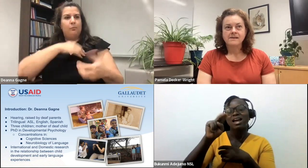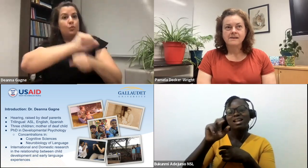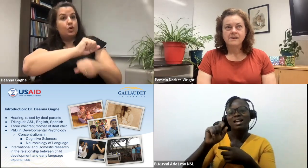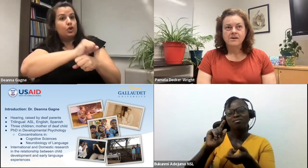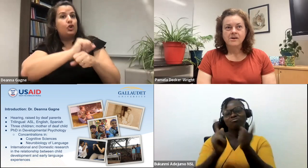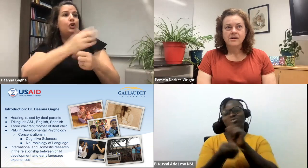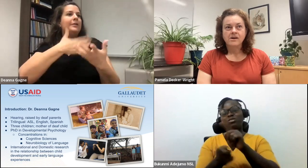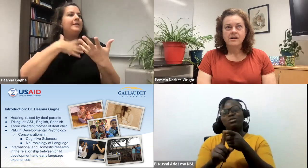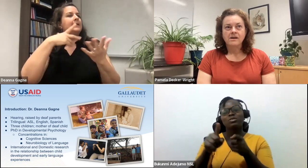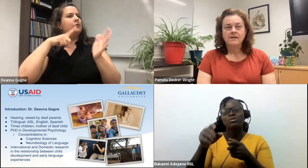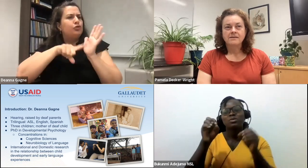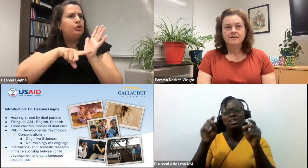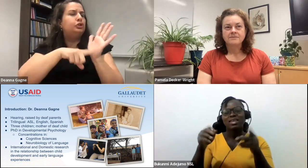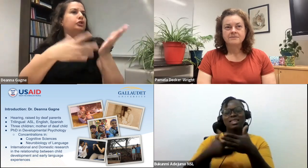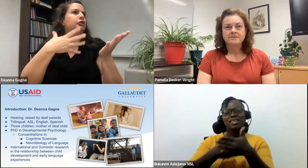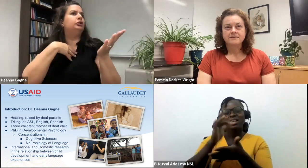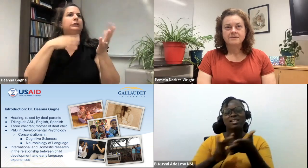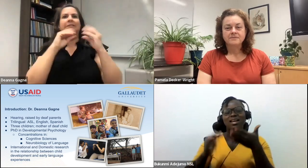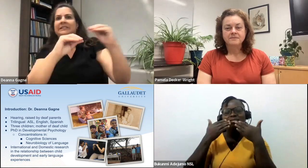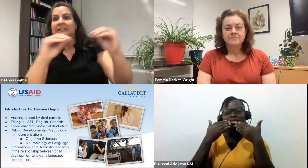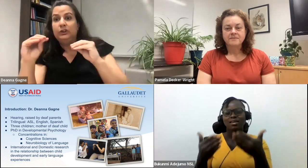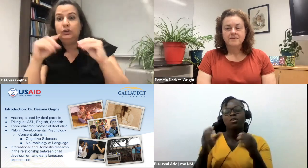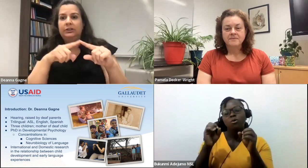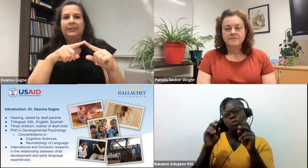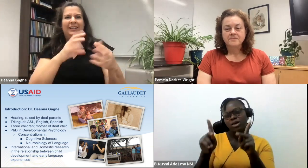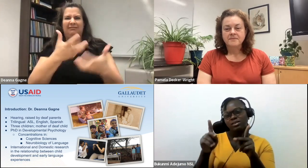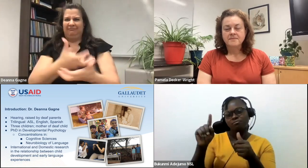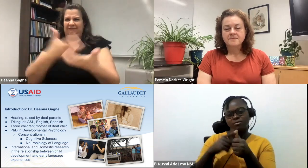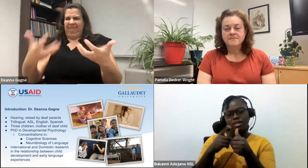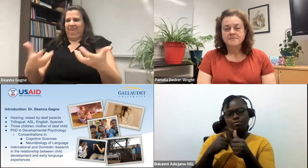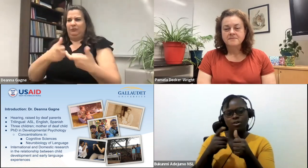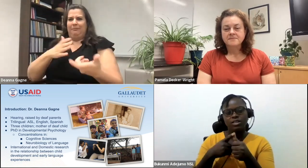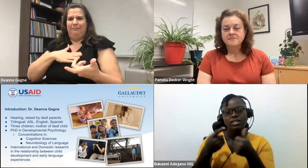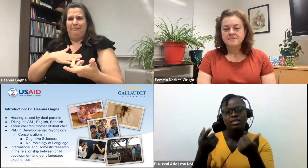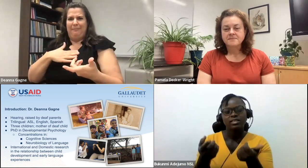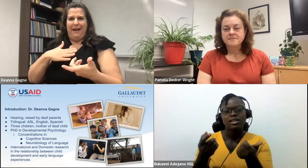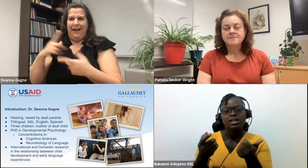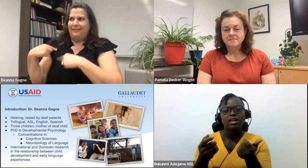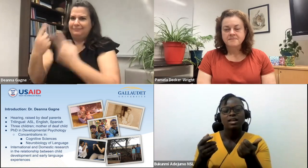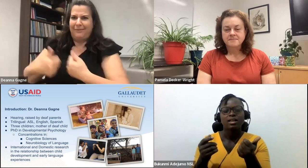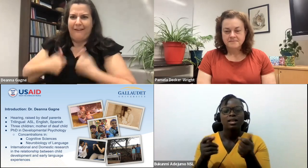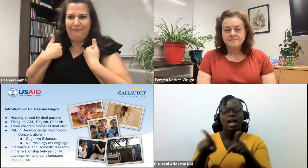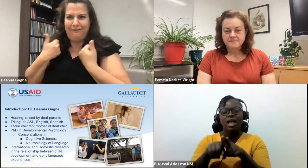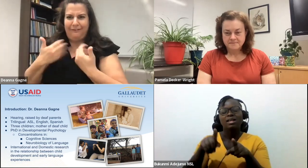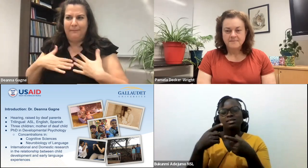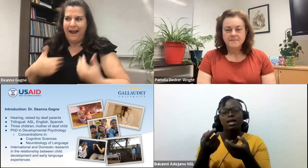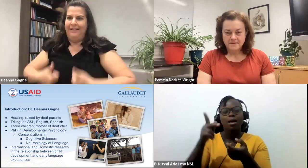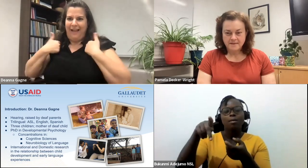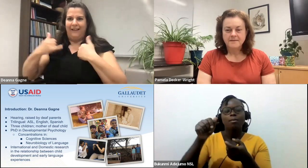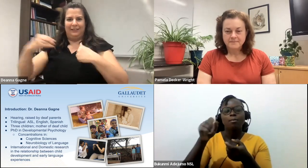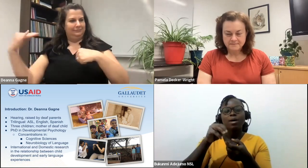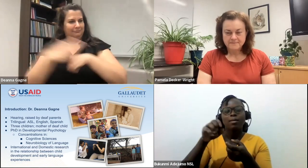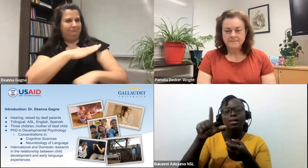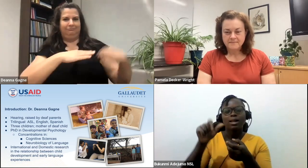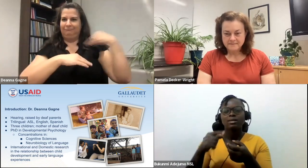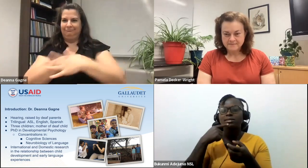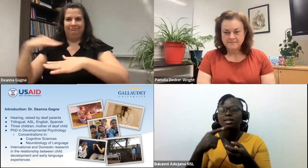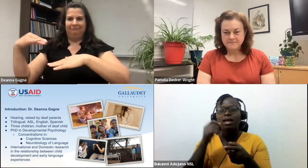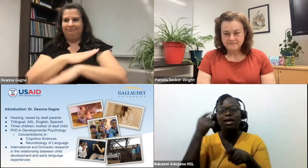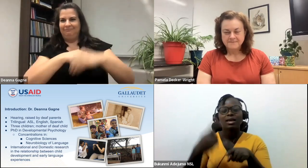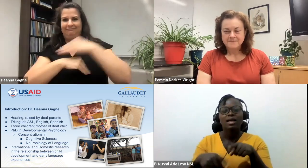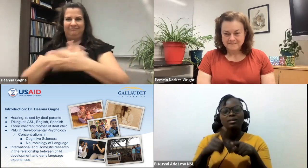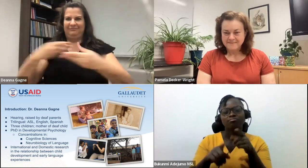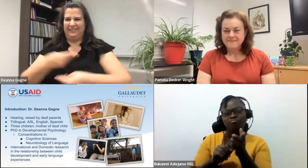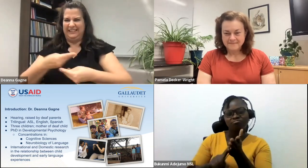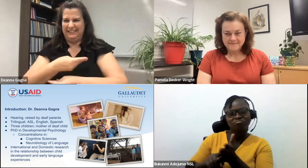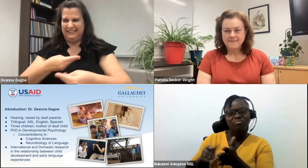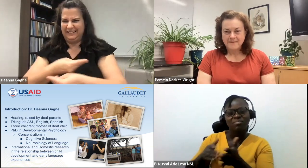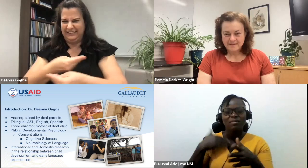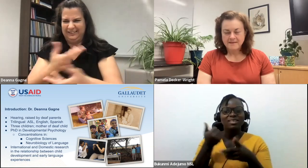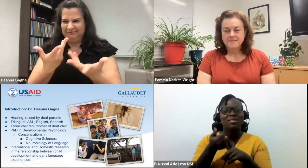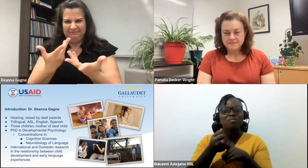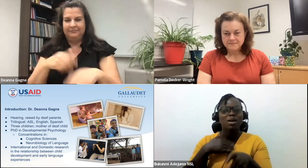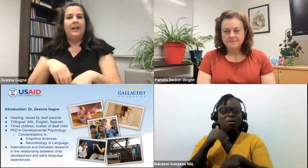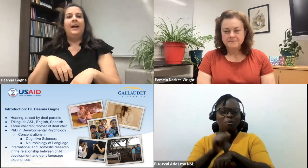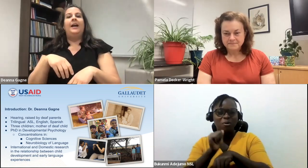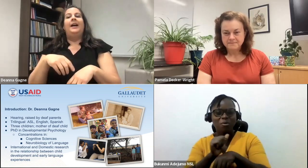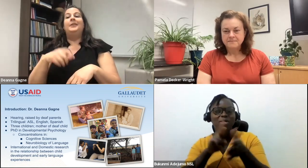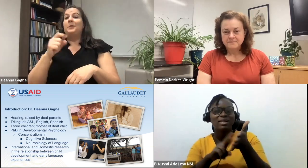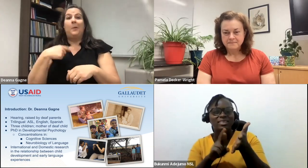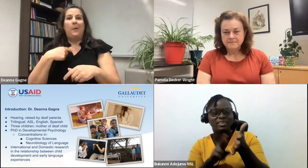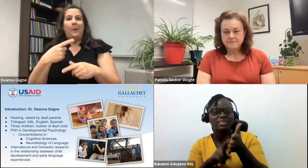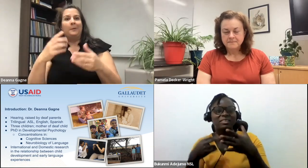I cannot divest myself from my work. My research of interest in my teaching, and none of that is divested from the life experience I've had. Those are intertwined and mutually affecting one another.